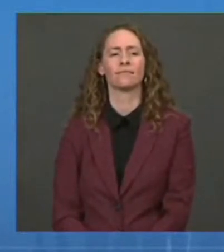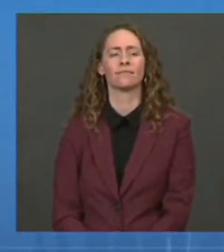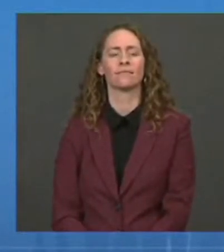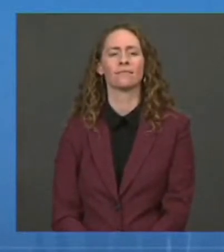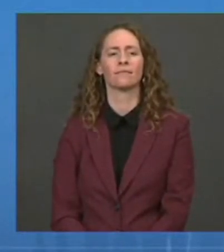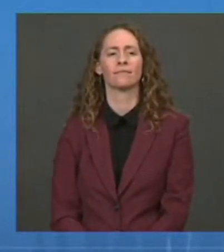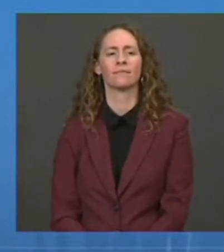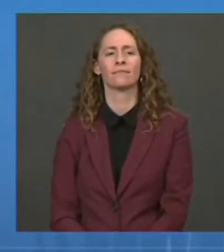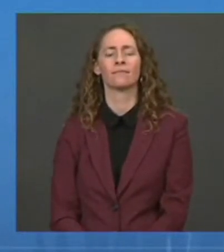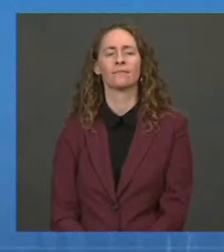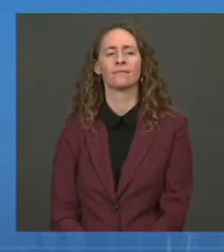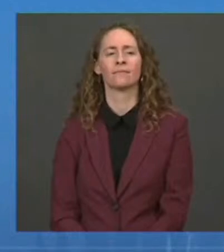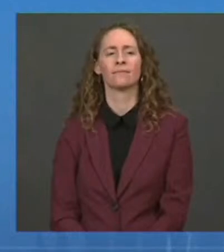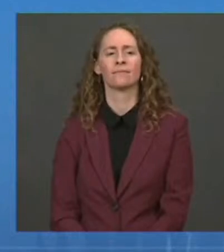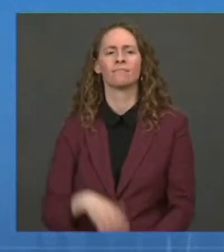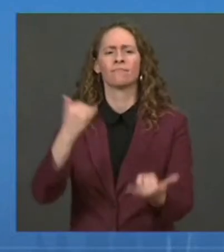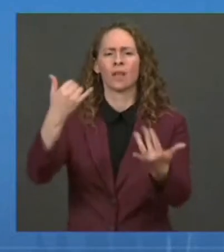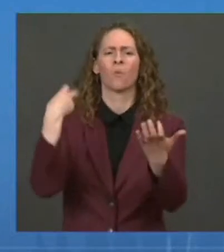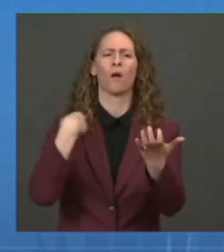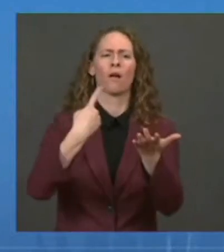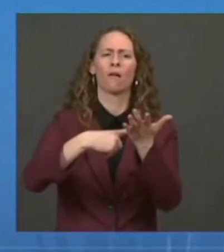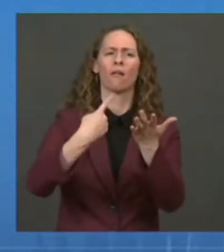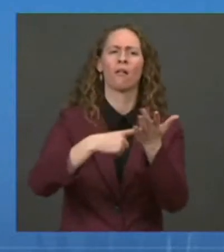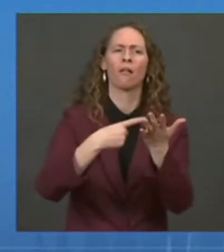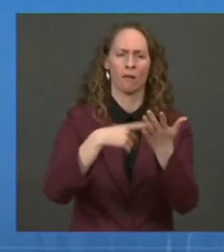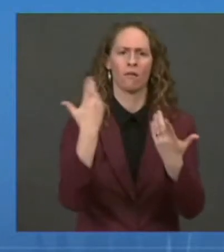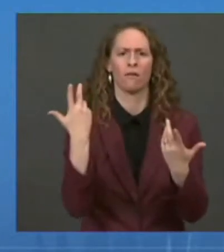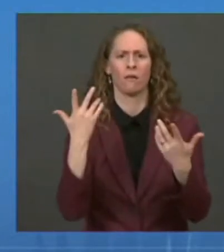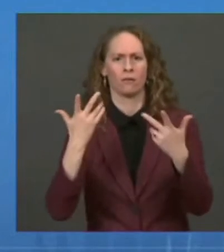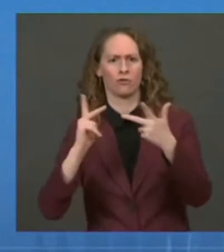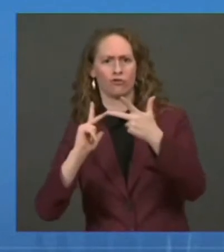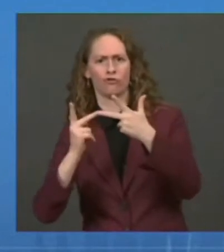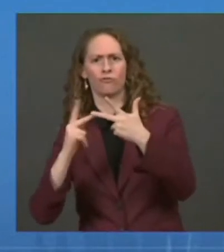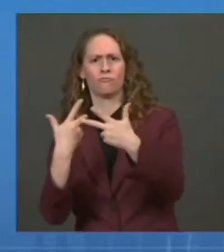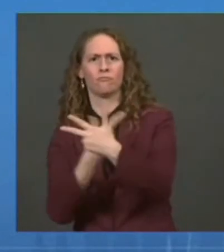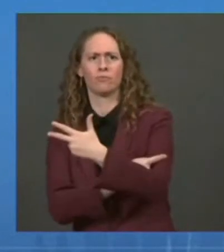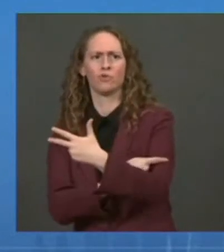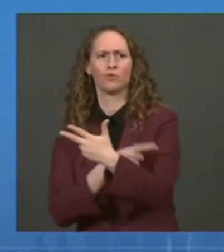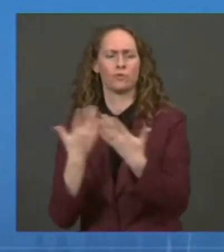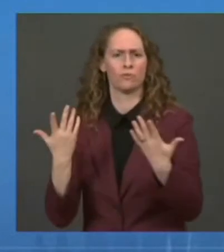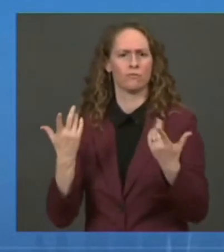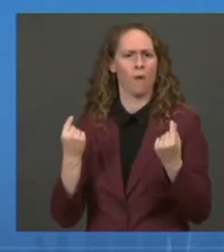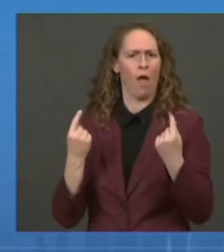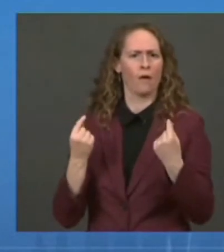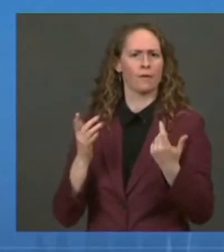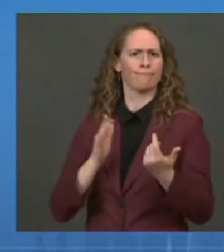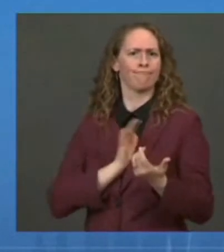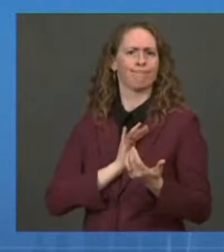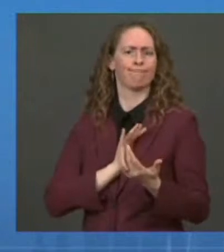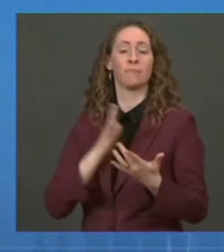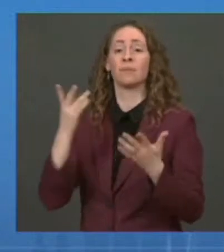WHAT'D LIKETO DO NOW IS SPEND TIME ON BOOSTING AND